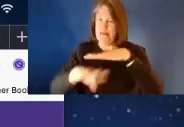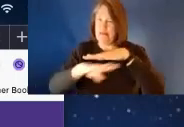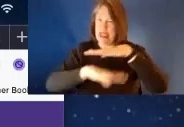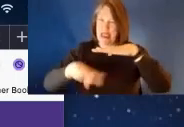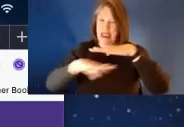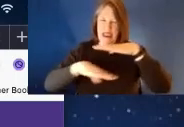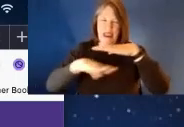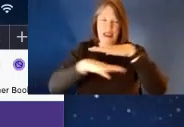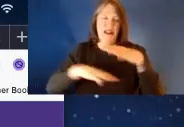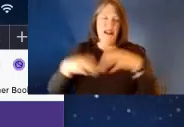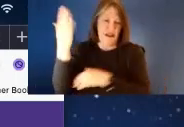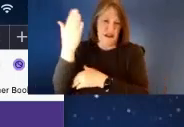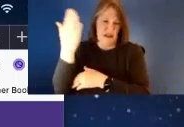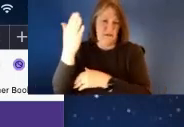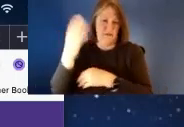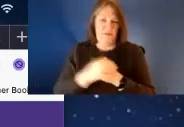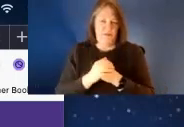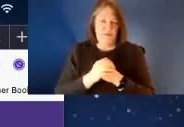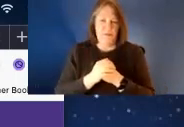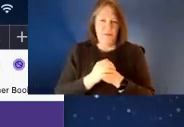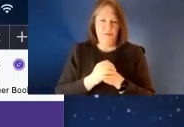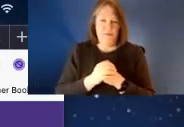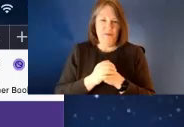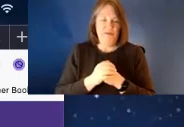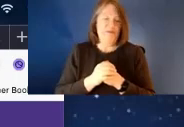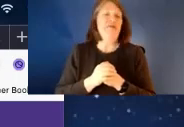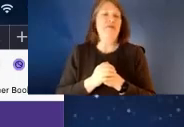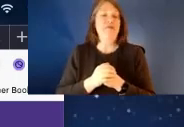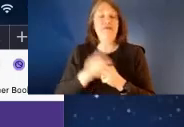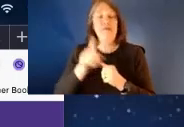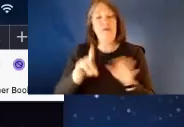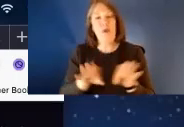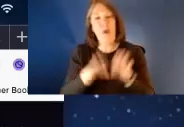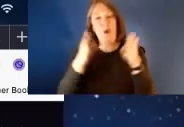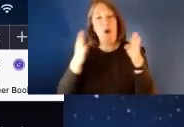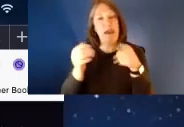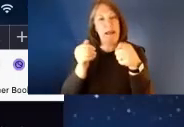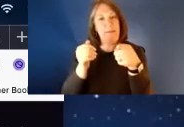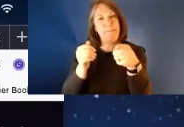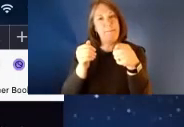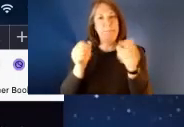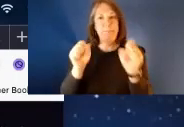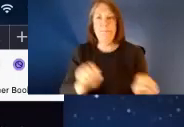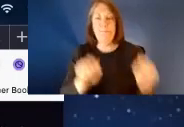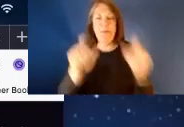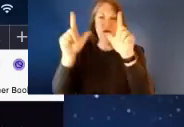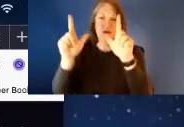that was done. 06:46:14 You open it up, and it is and it